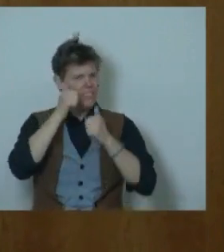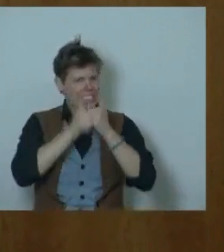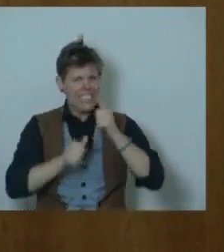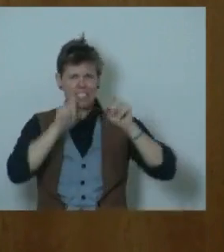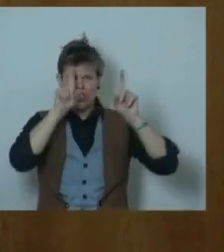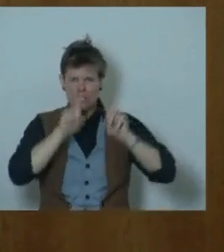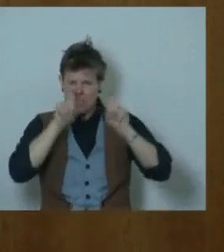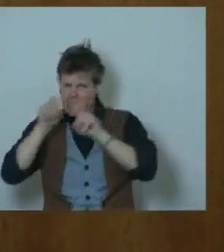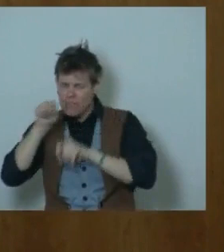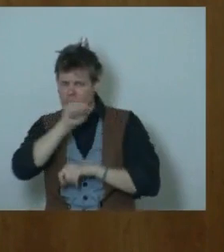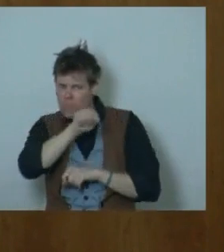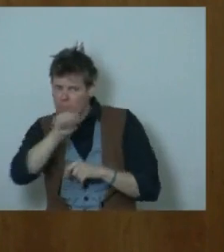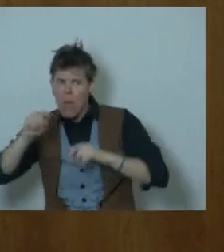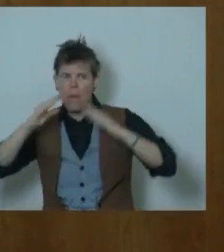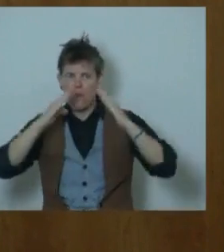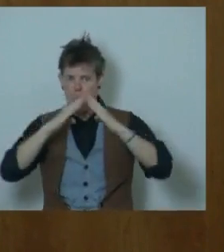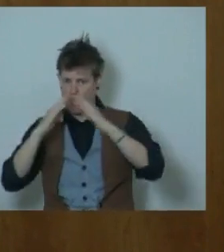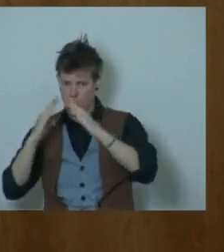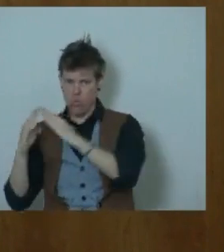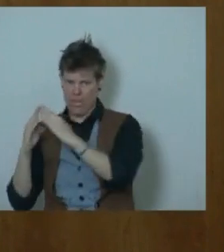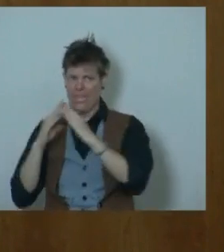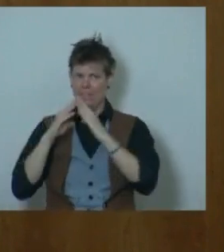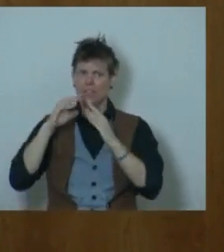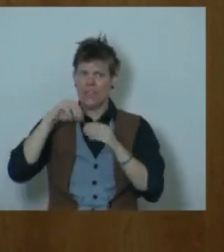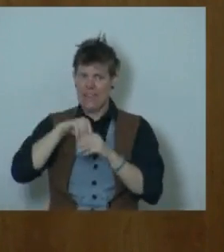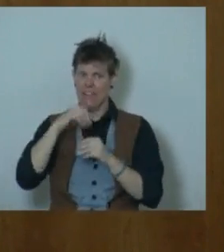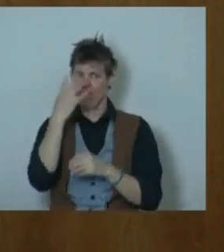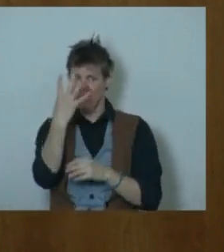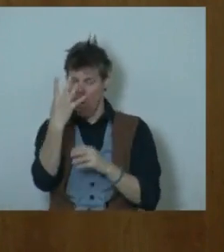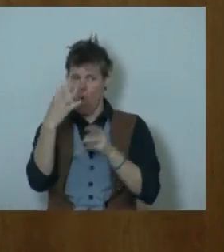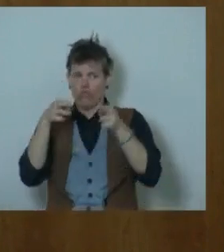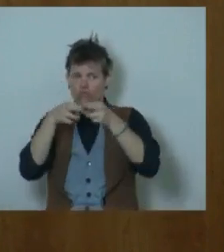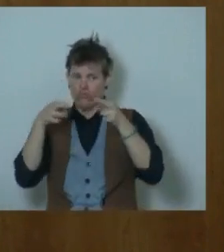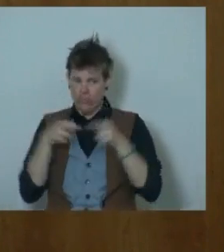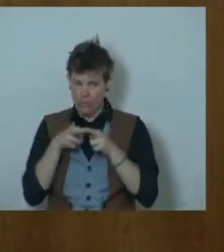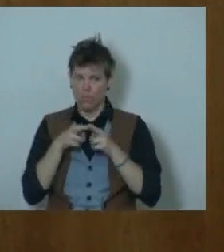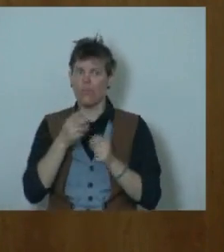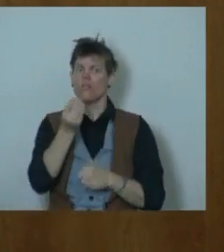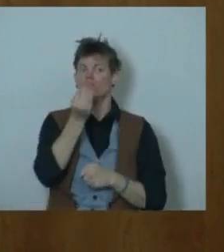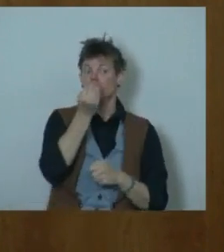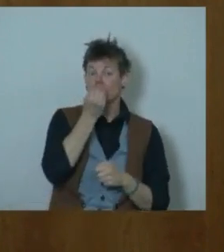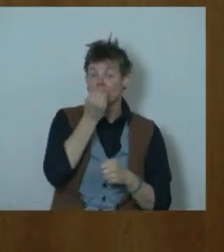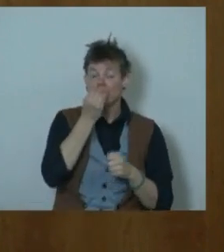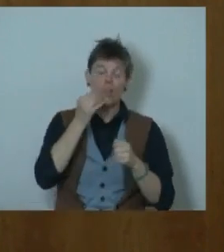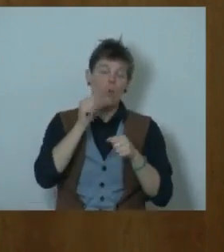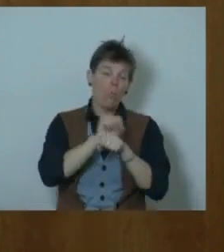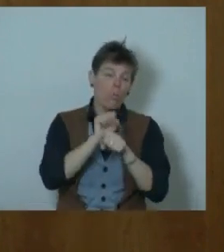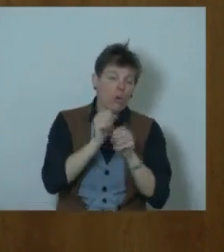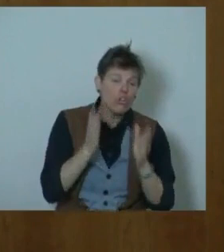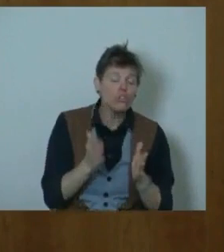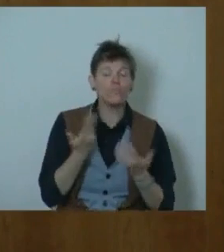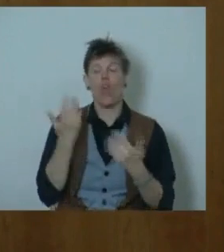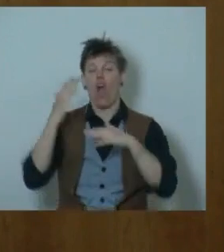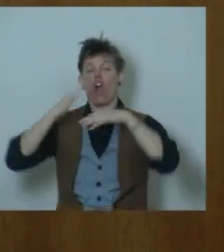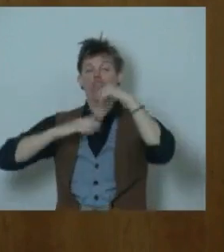SINCE THE WEEKEND WE HAVE BEEN IN EVERY COMMUNITY UNDER THE FOUR REGIONS OF THE DEPARTMENT OF HEALTH.